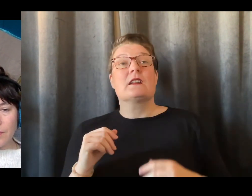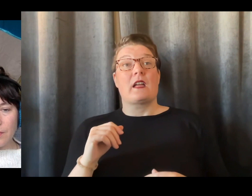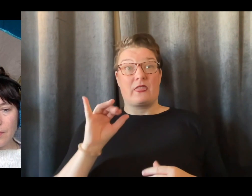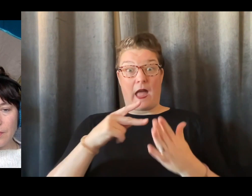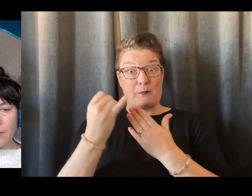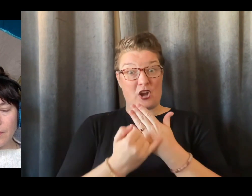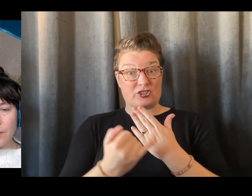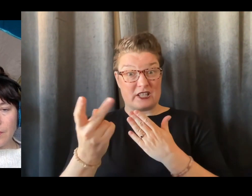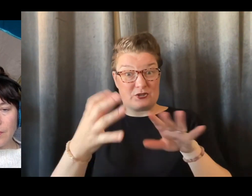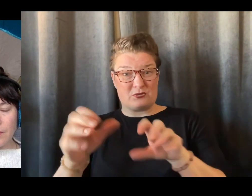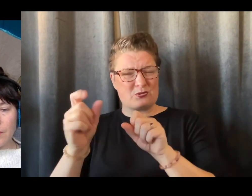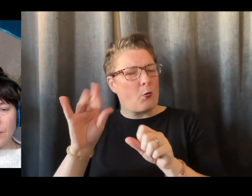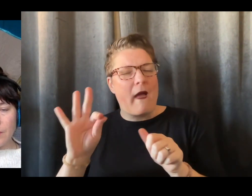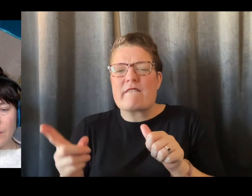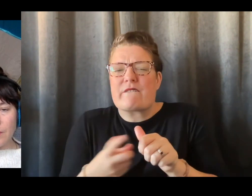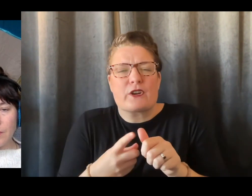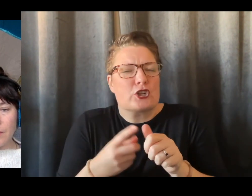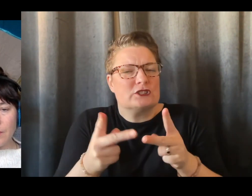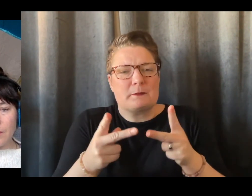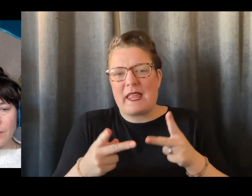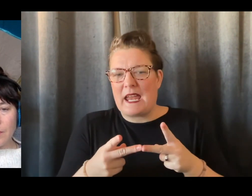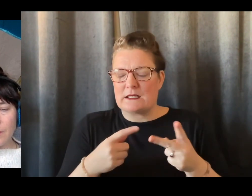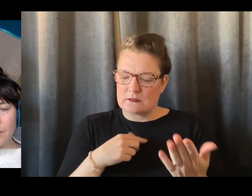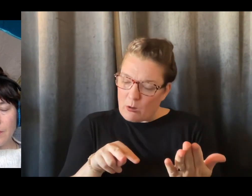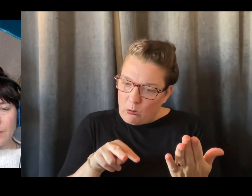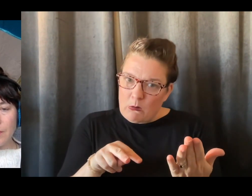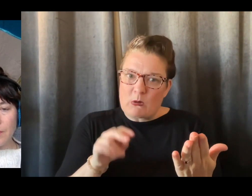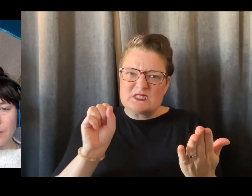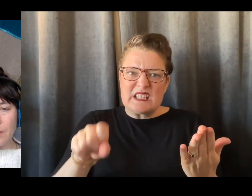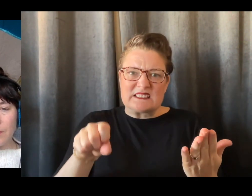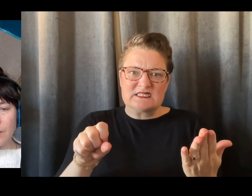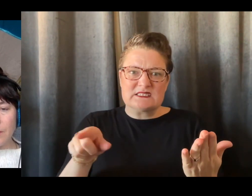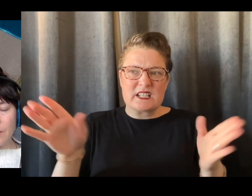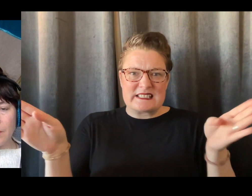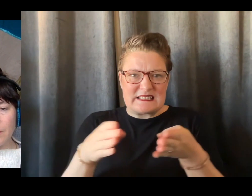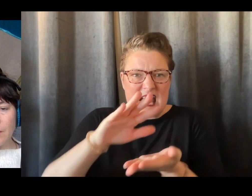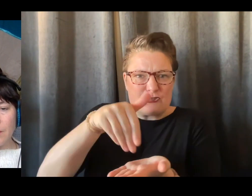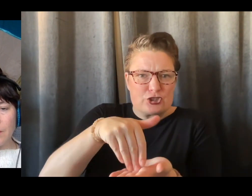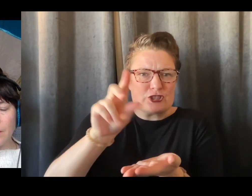where I really saw centered disabled Jews, queer Jews, Indigenous Jews, Jews